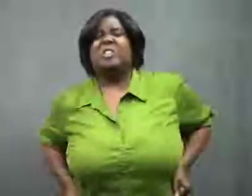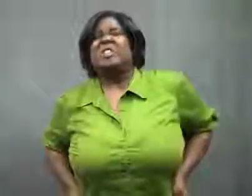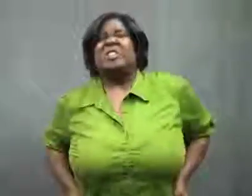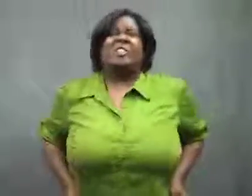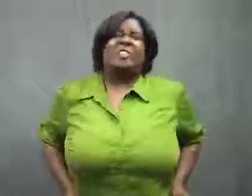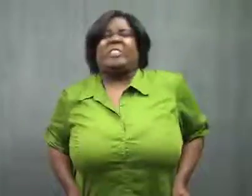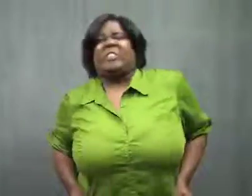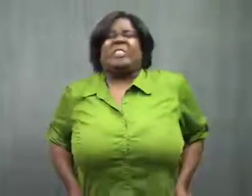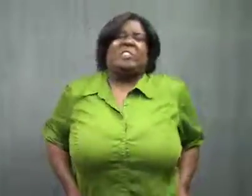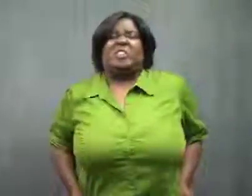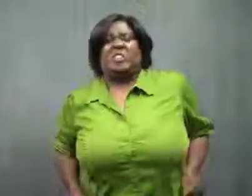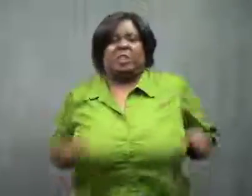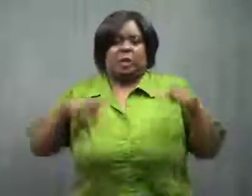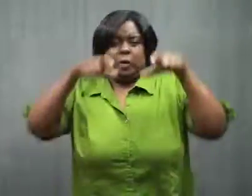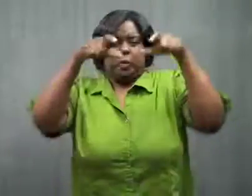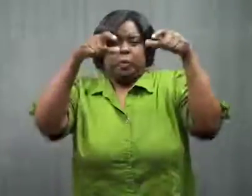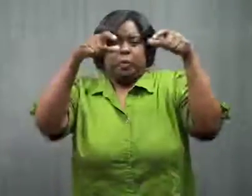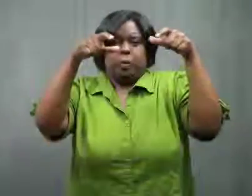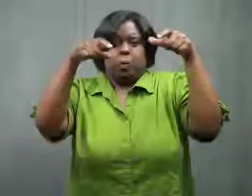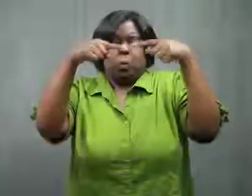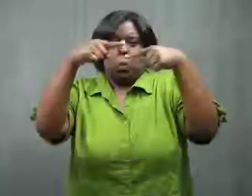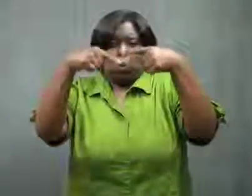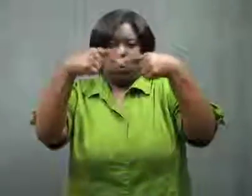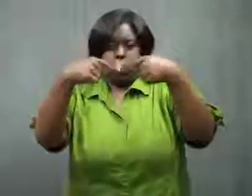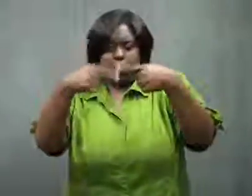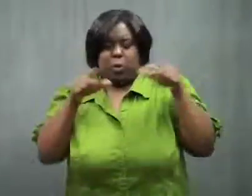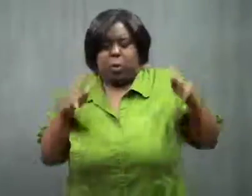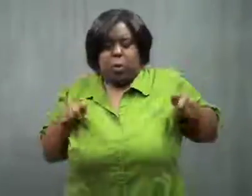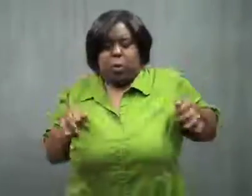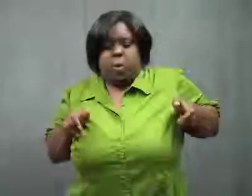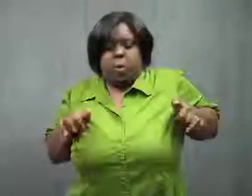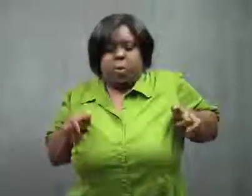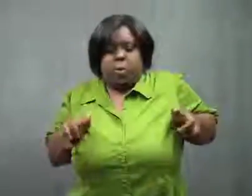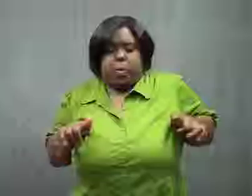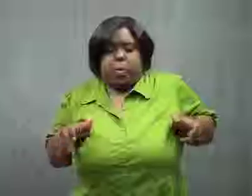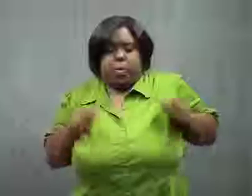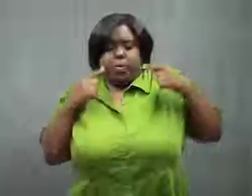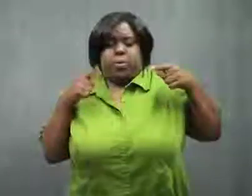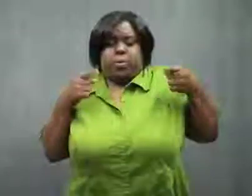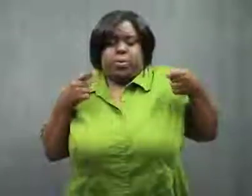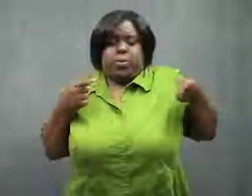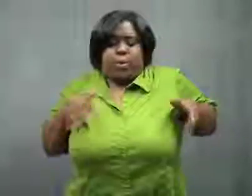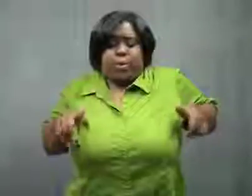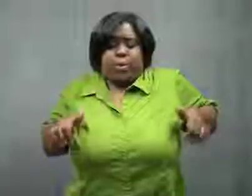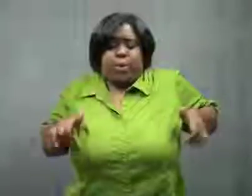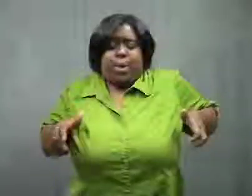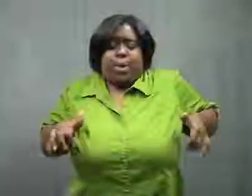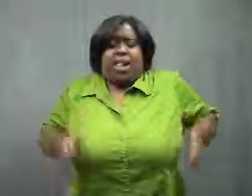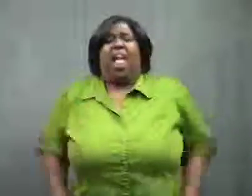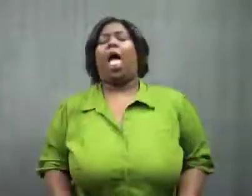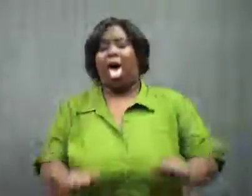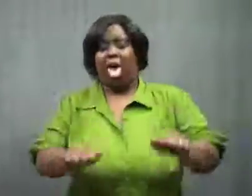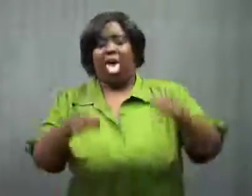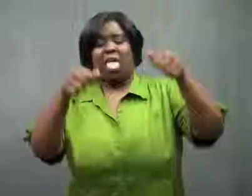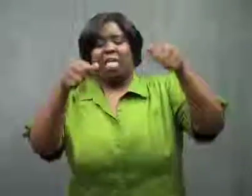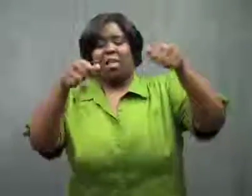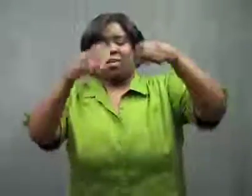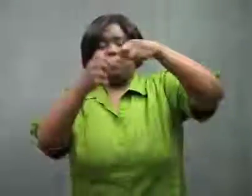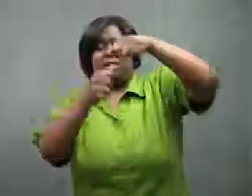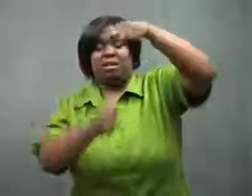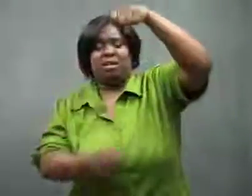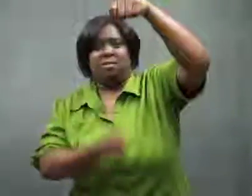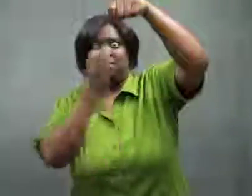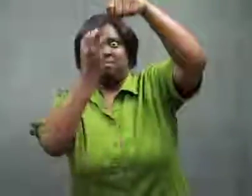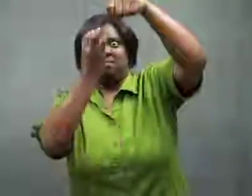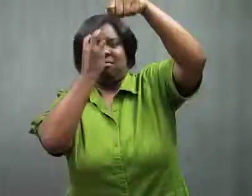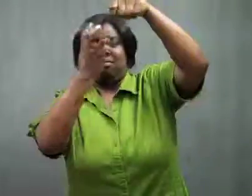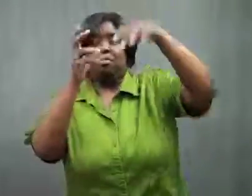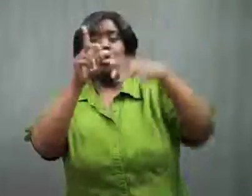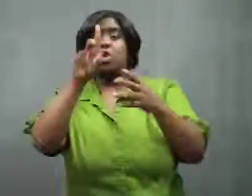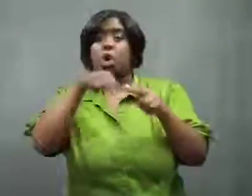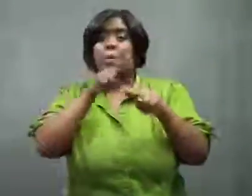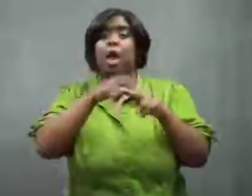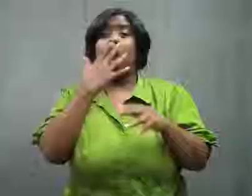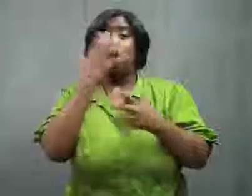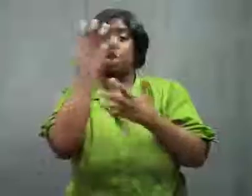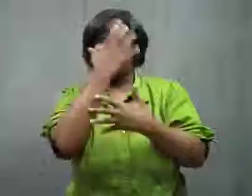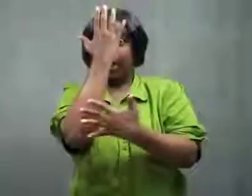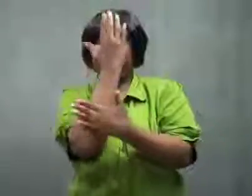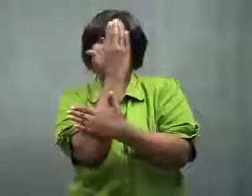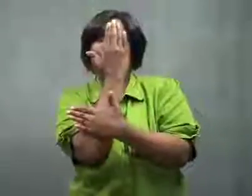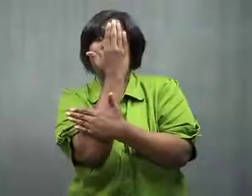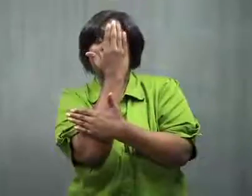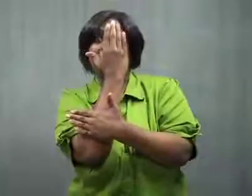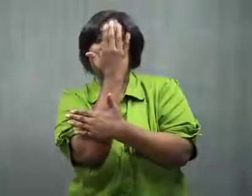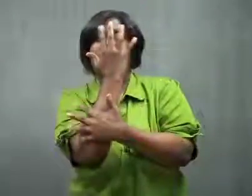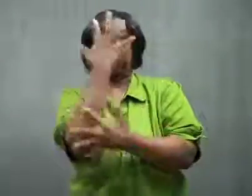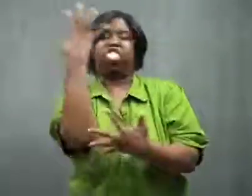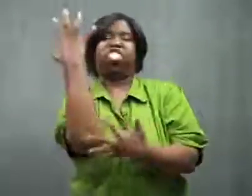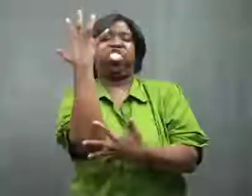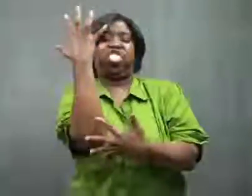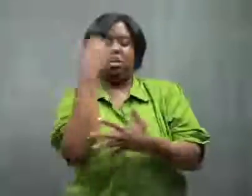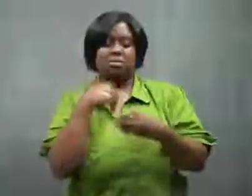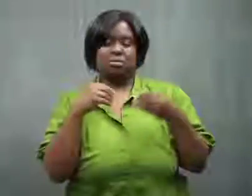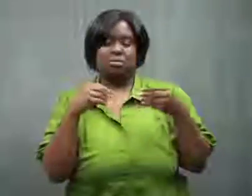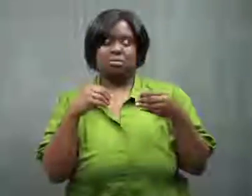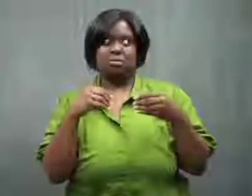They didn't come easy, I had to roll them down to get them off.